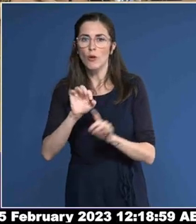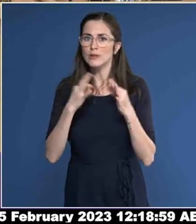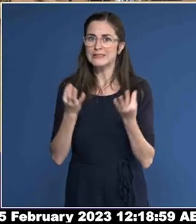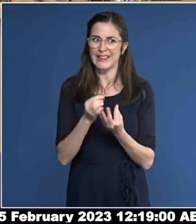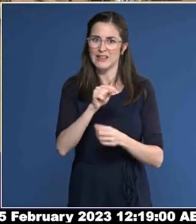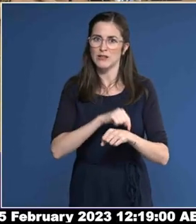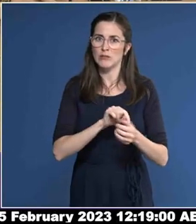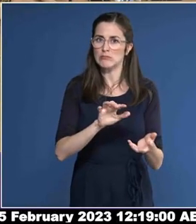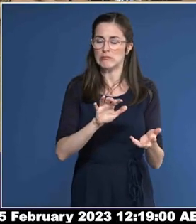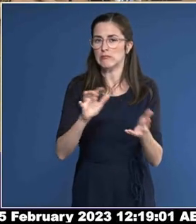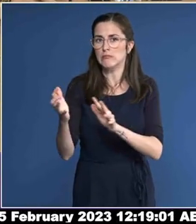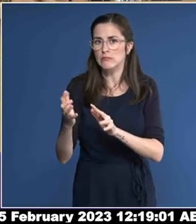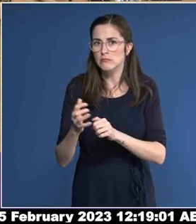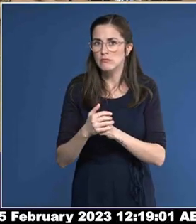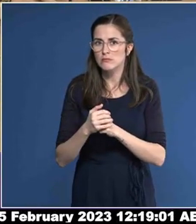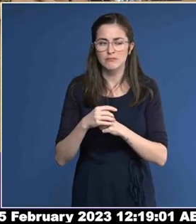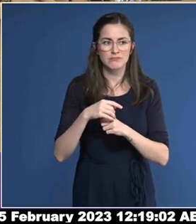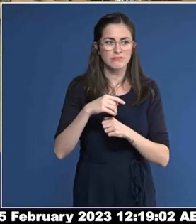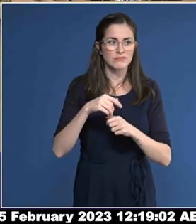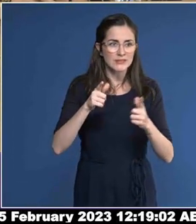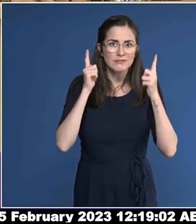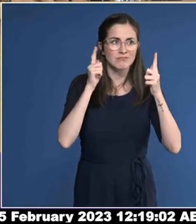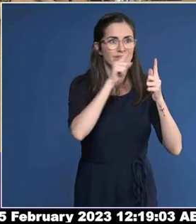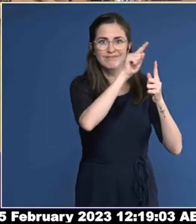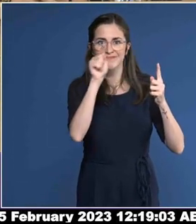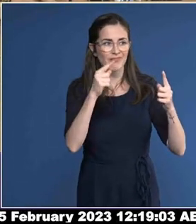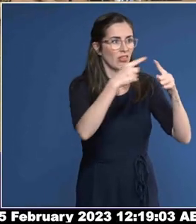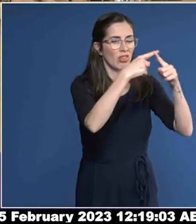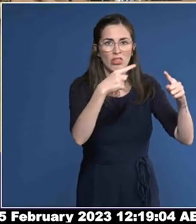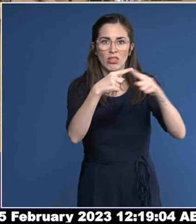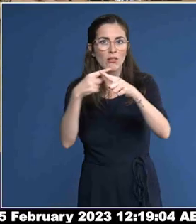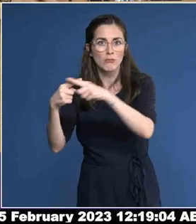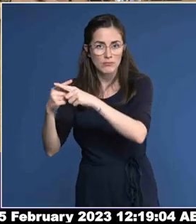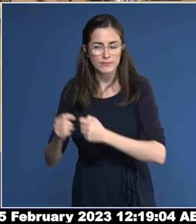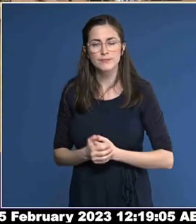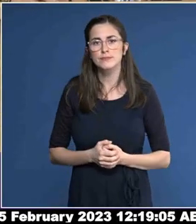Do you accept on reflection that where the dysfunction arises at a CEO level